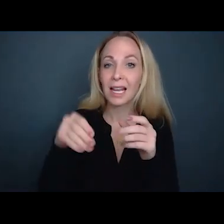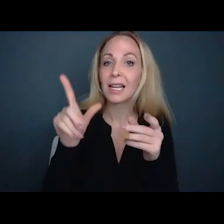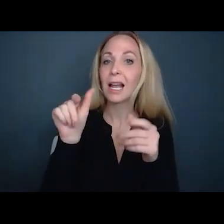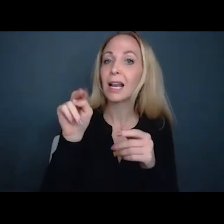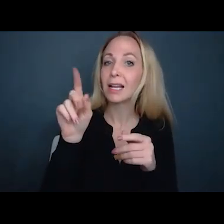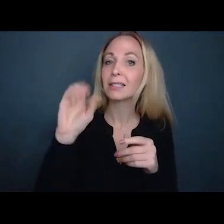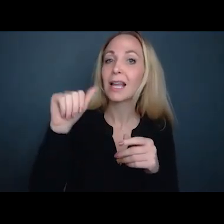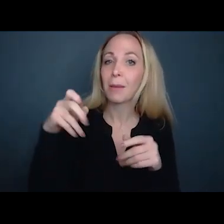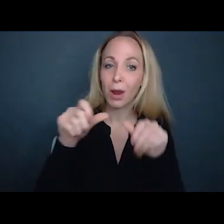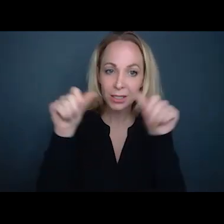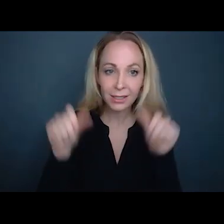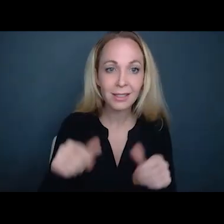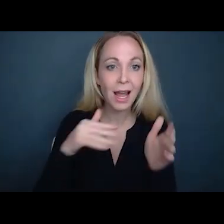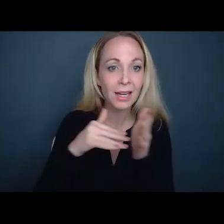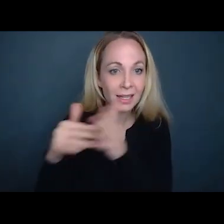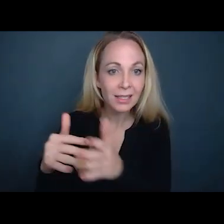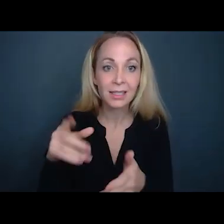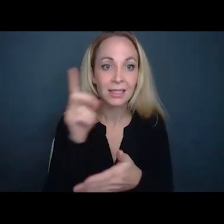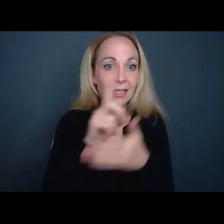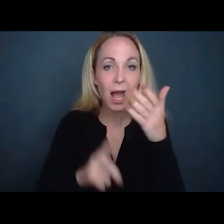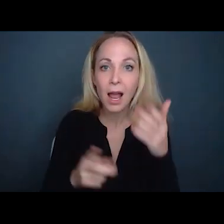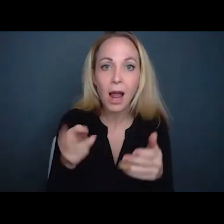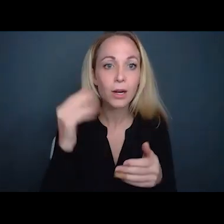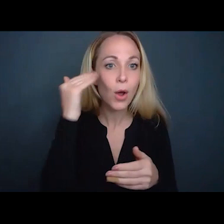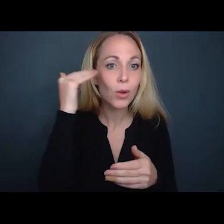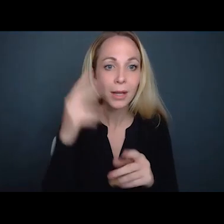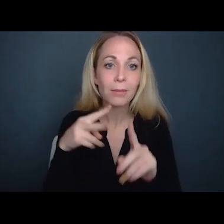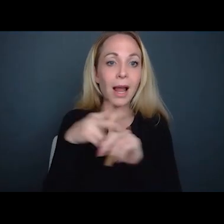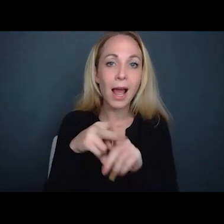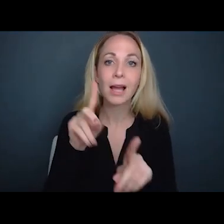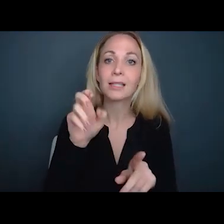And these are designs unknowingly applying DeafSpace principles, which is often the case. Usually, designers don't know much about DeafSpace.